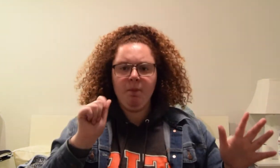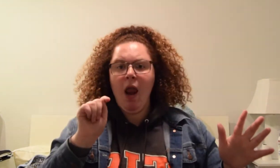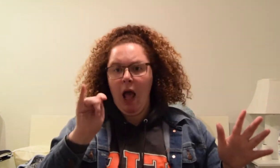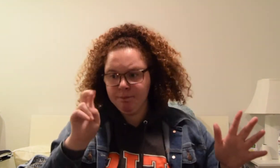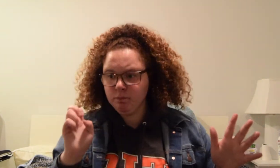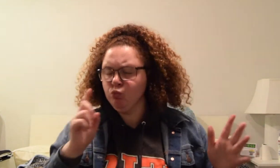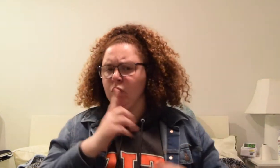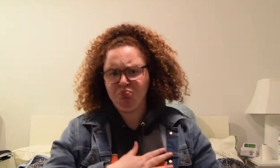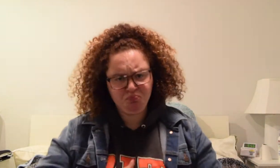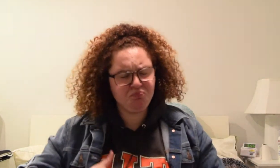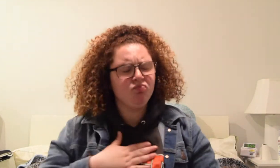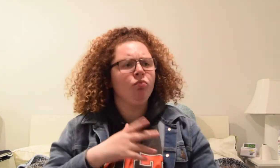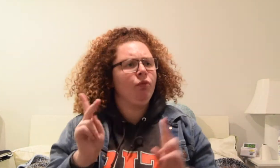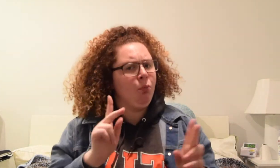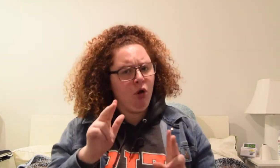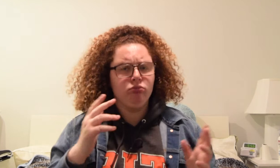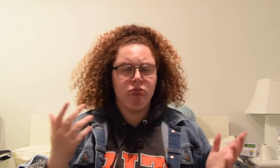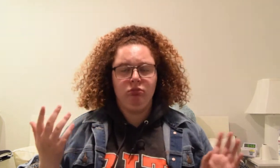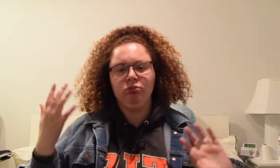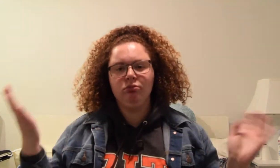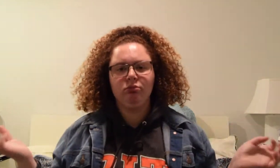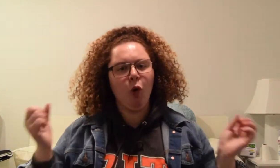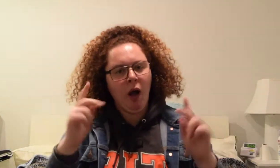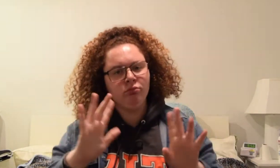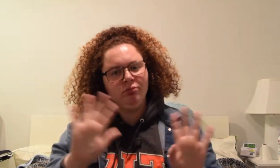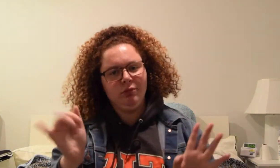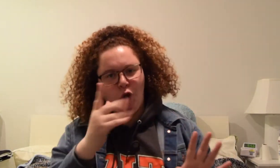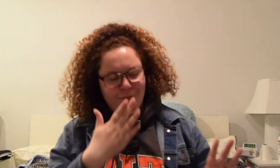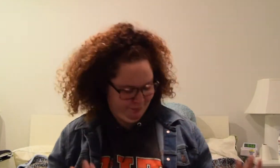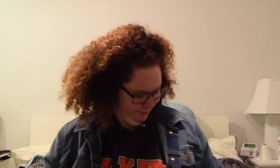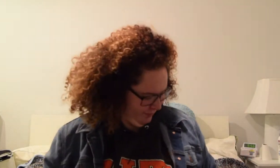At Nike, I do enjoy it. People are.... okay. It's all good